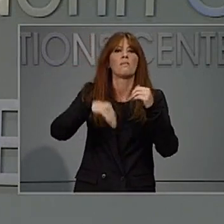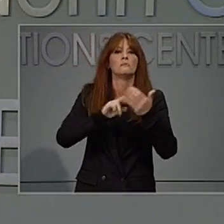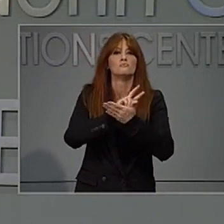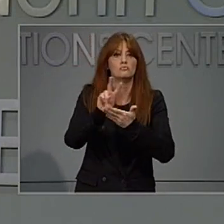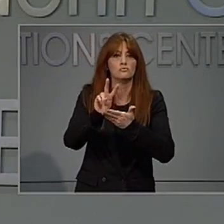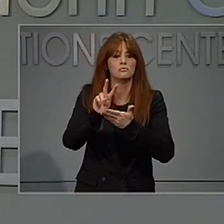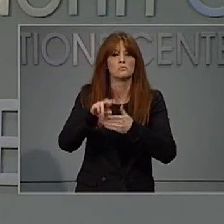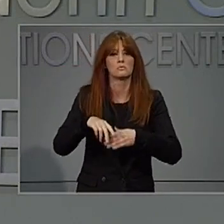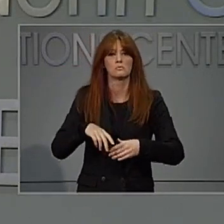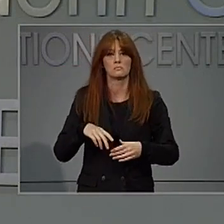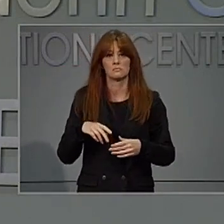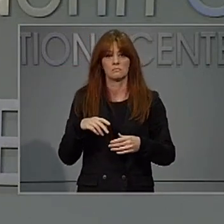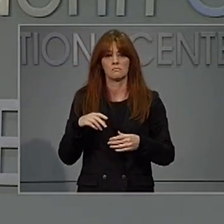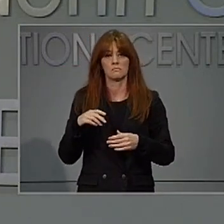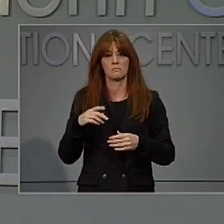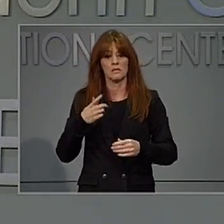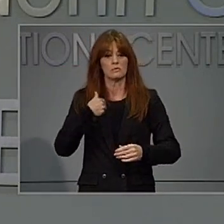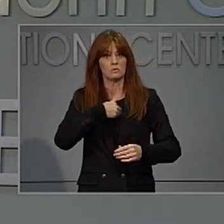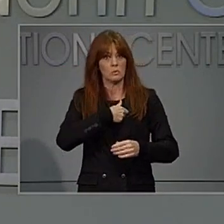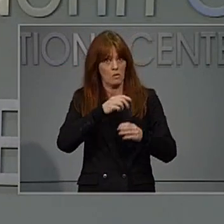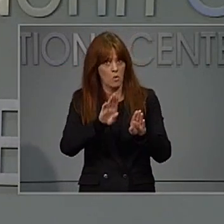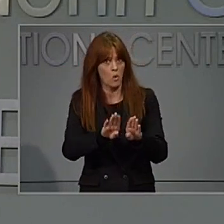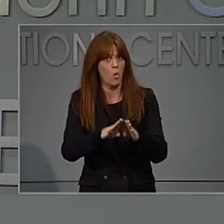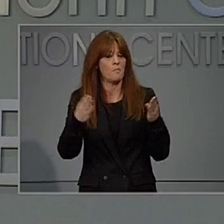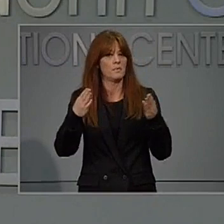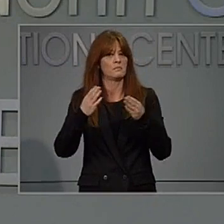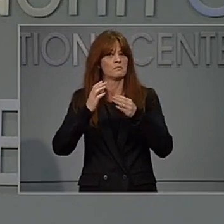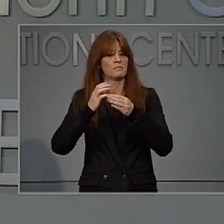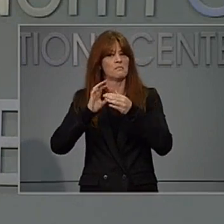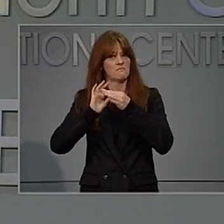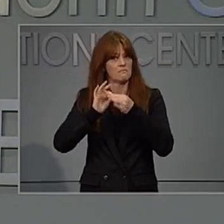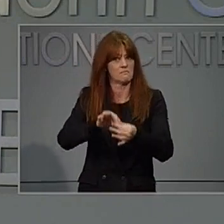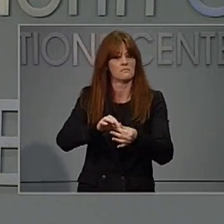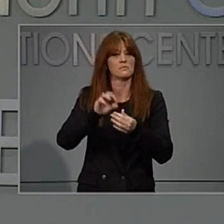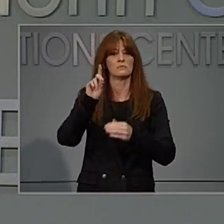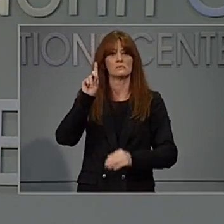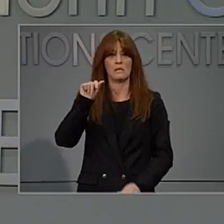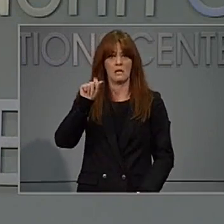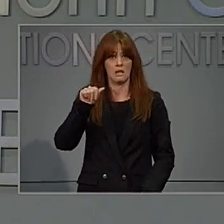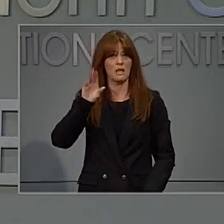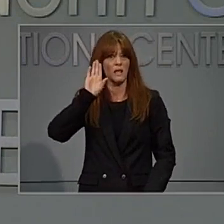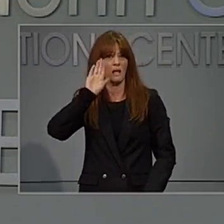IN THE RIGHT PLACE, WE WILL EXTEND PHASE 1 LONGER THAN TWO WEEKS.